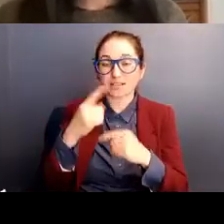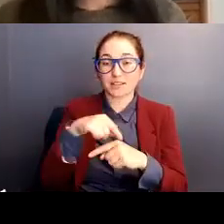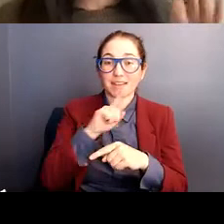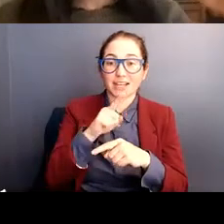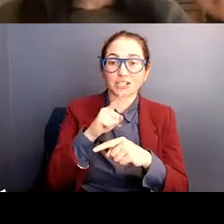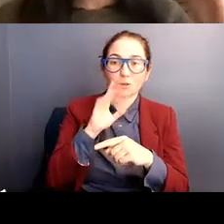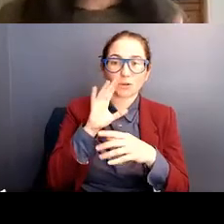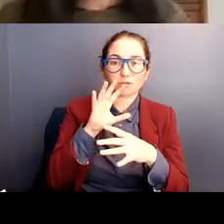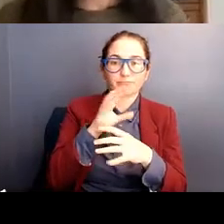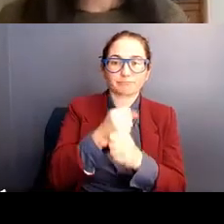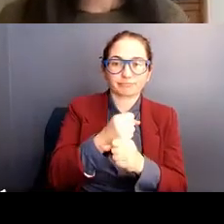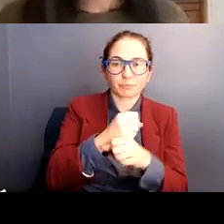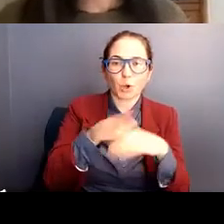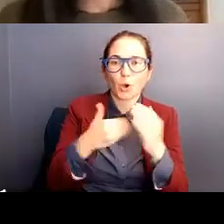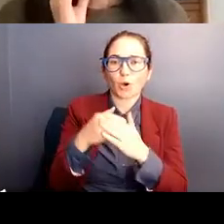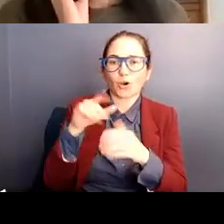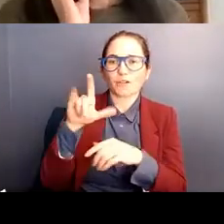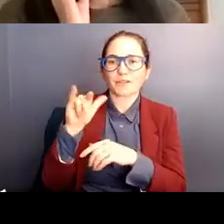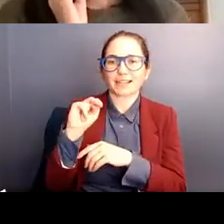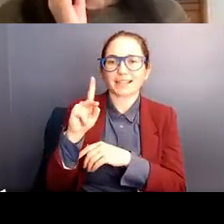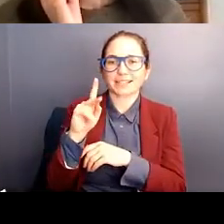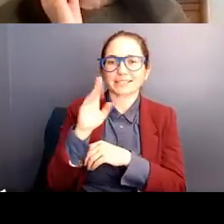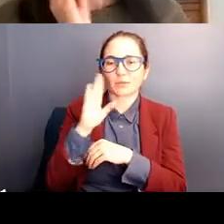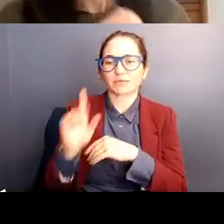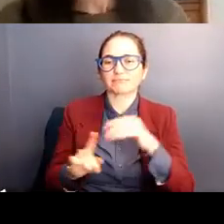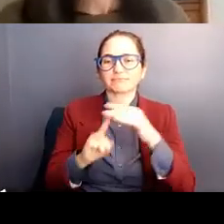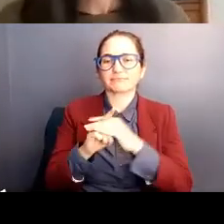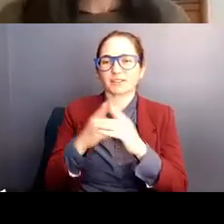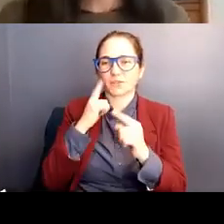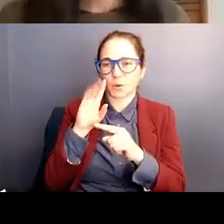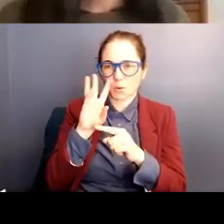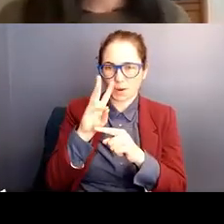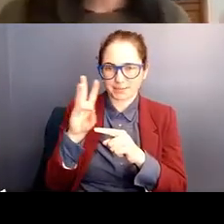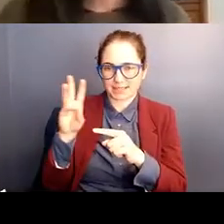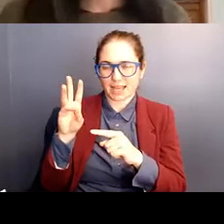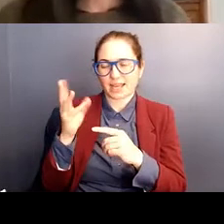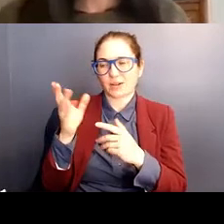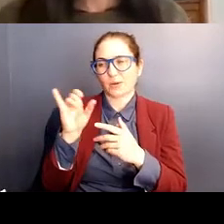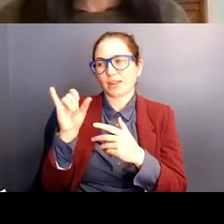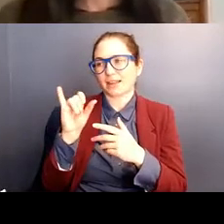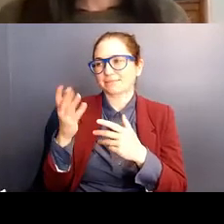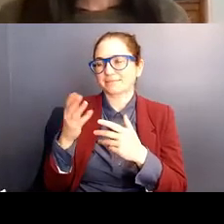all of the links that might appear on a website or in an email.